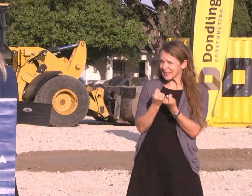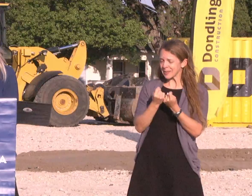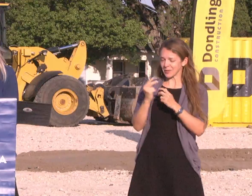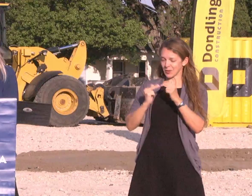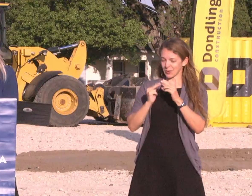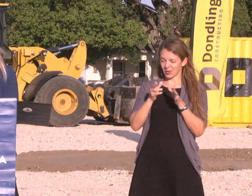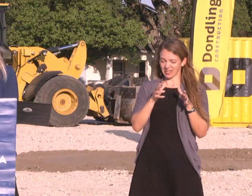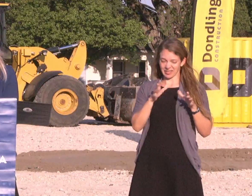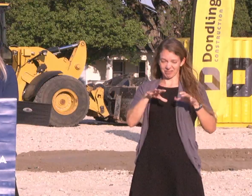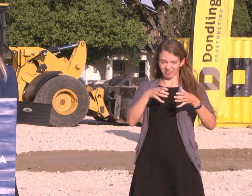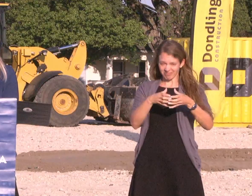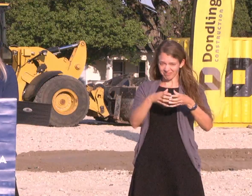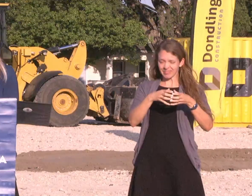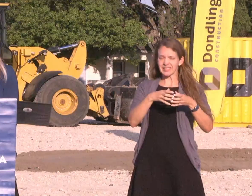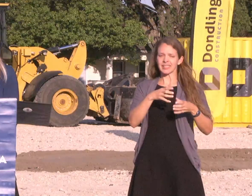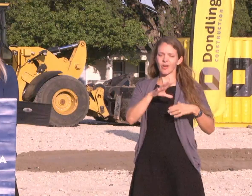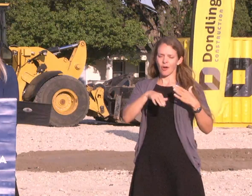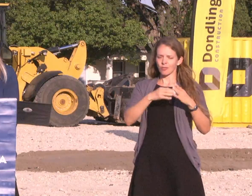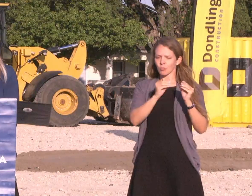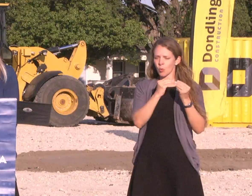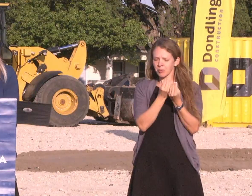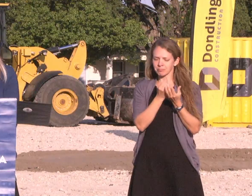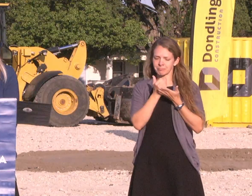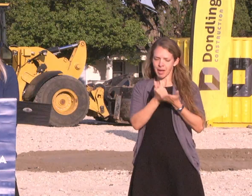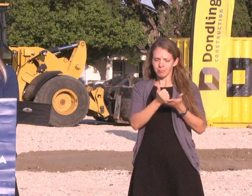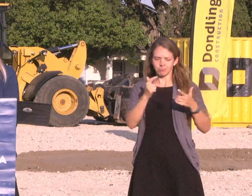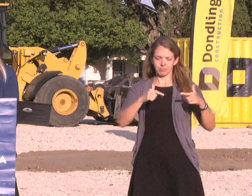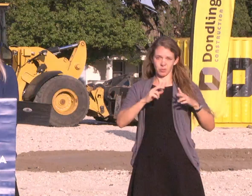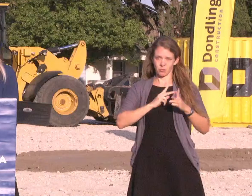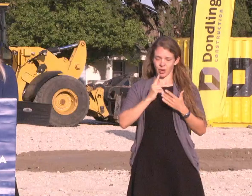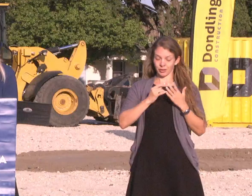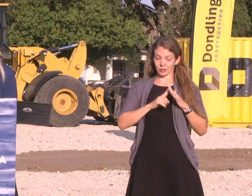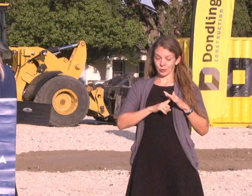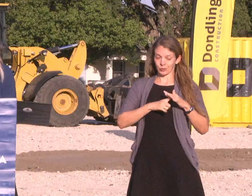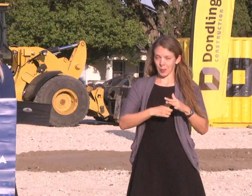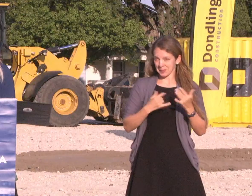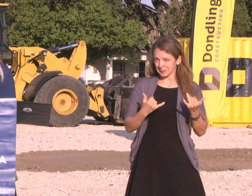crew and all the organizations who have helped us bring this project to fruition with that I'll